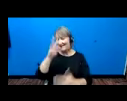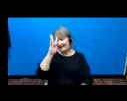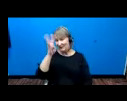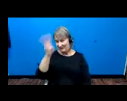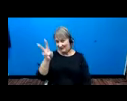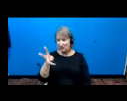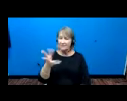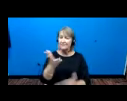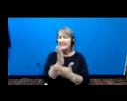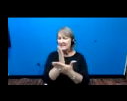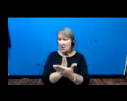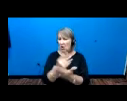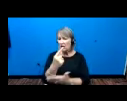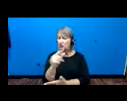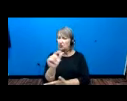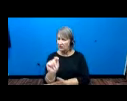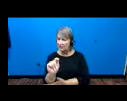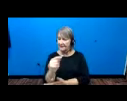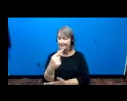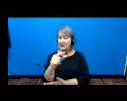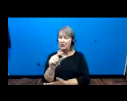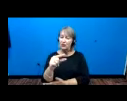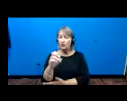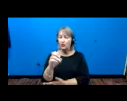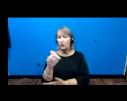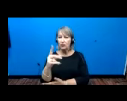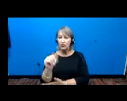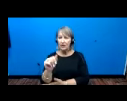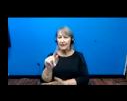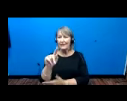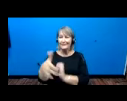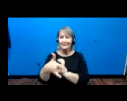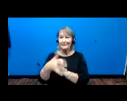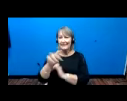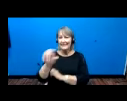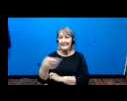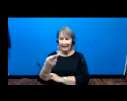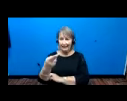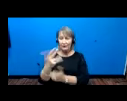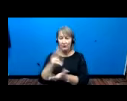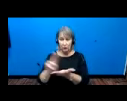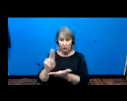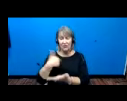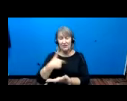And it’s really awesome work that we get to do with folks all across the country— actually, all across the world—